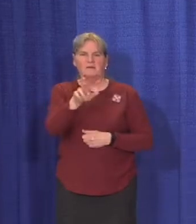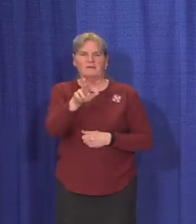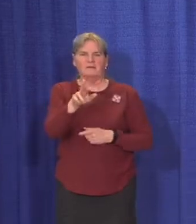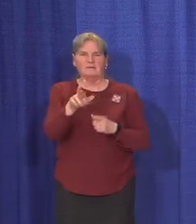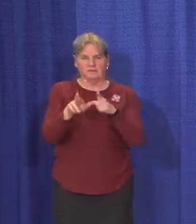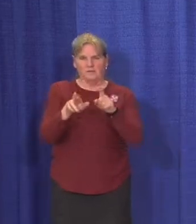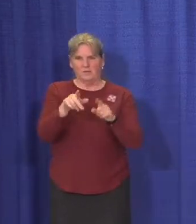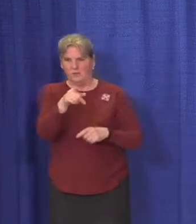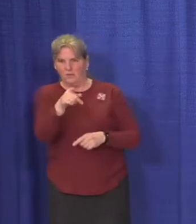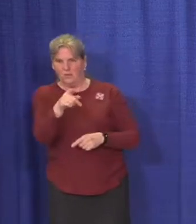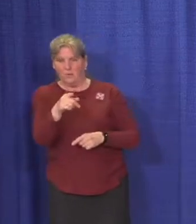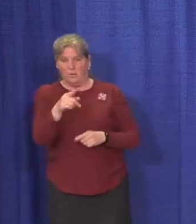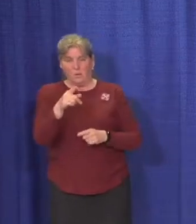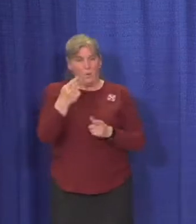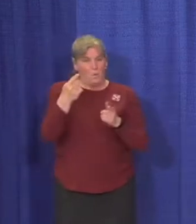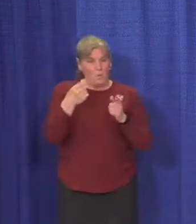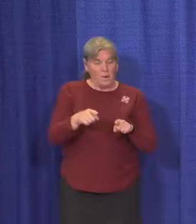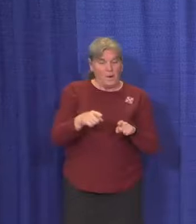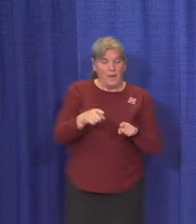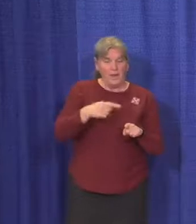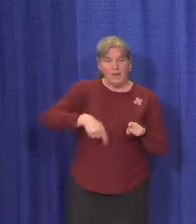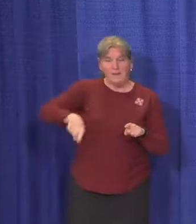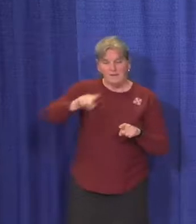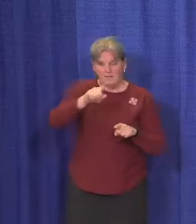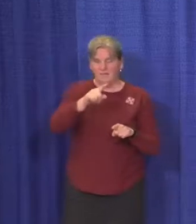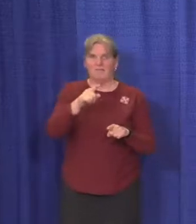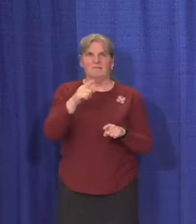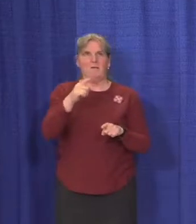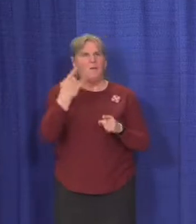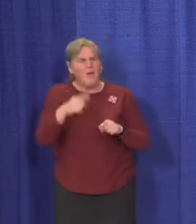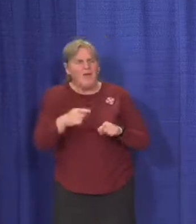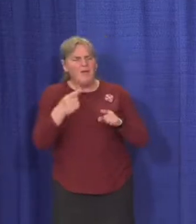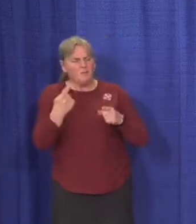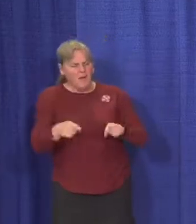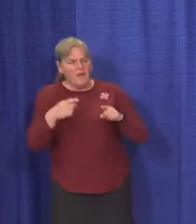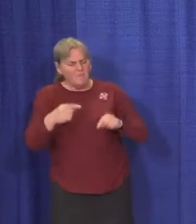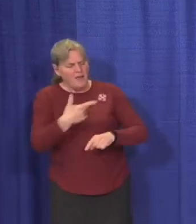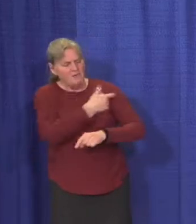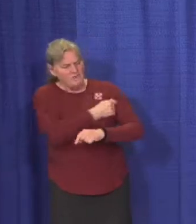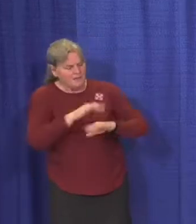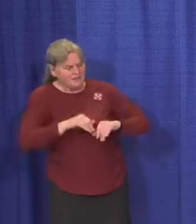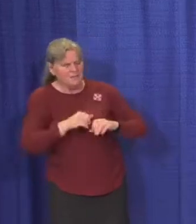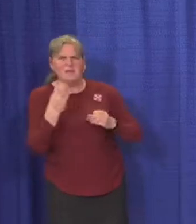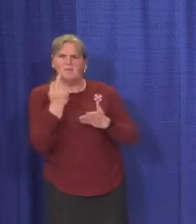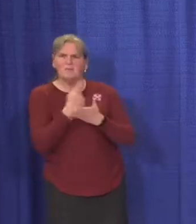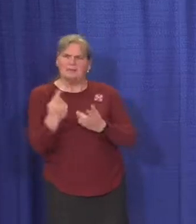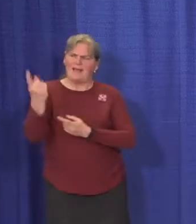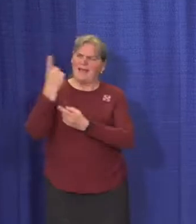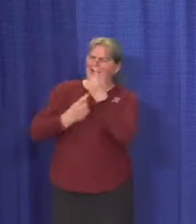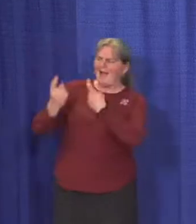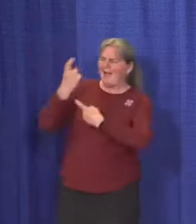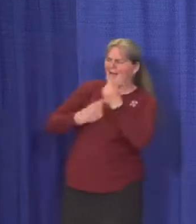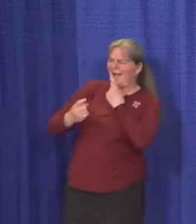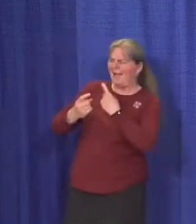That question, when, has been the most common question I have had over the last couple of